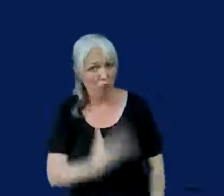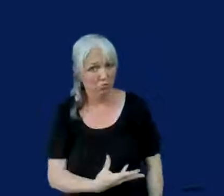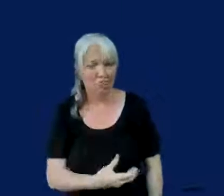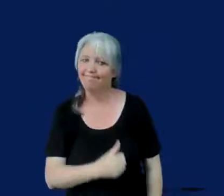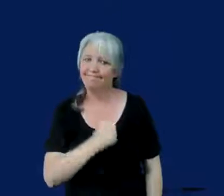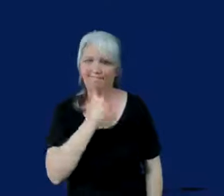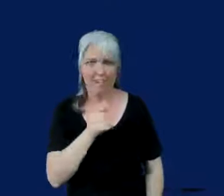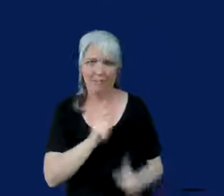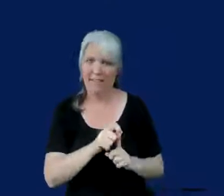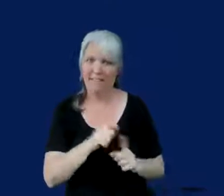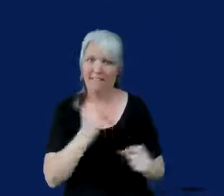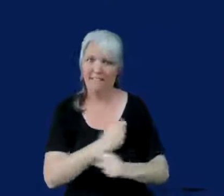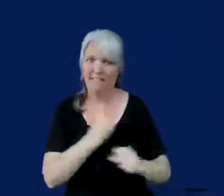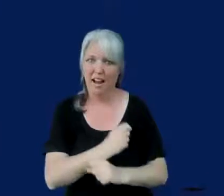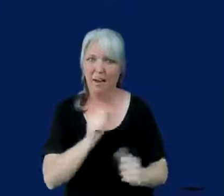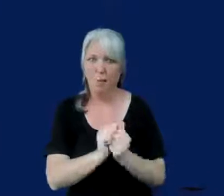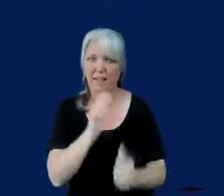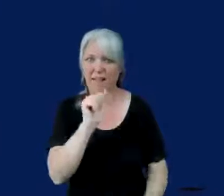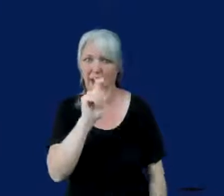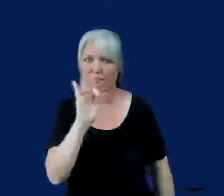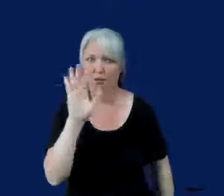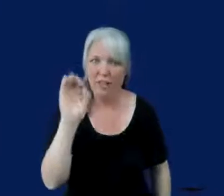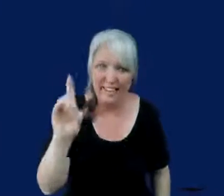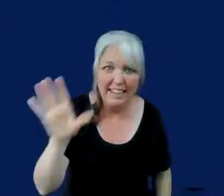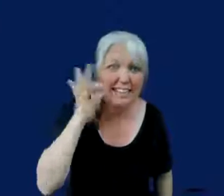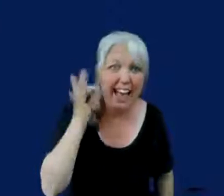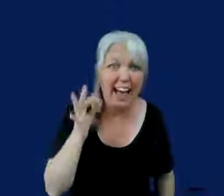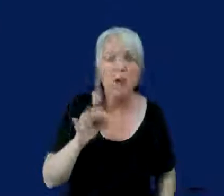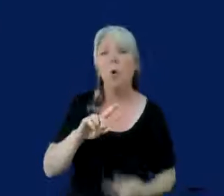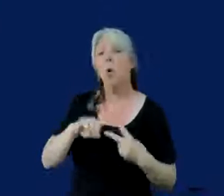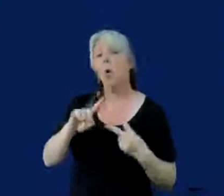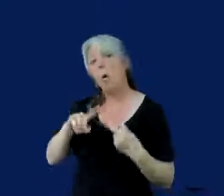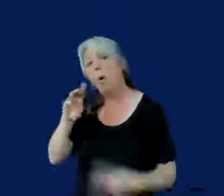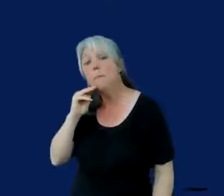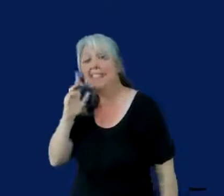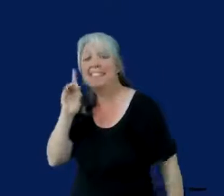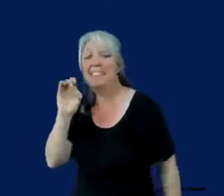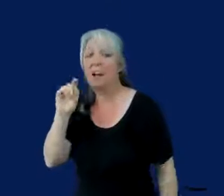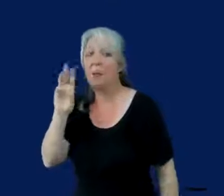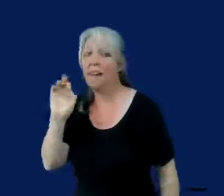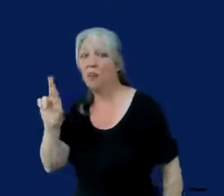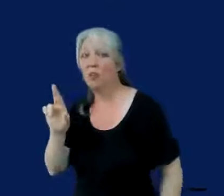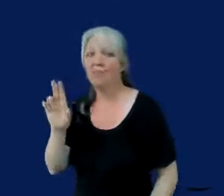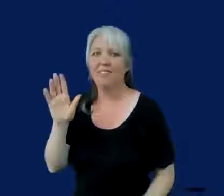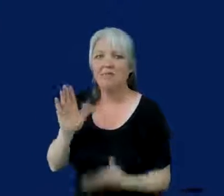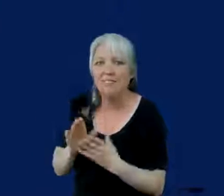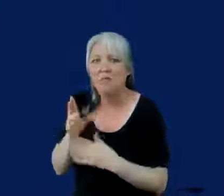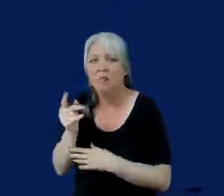to pick any fights with Mr. Alfred’s cats or Mrs. Detweller’s little yappie Yorkie dog, Samuel.